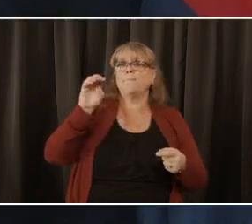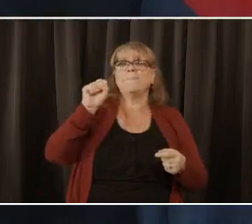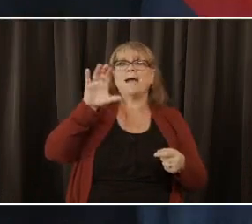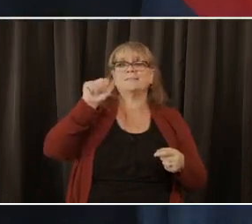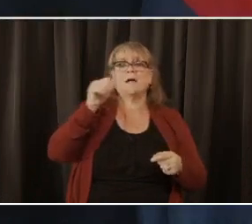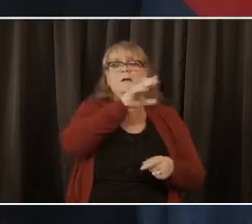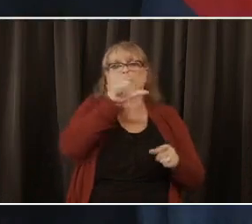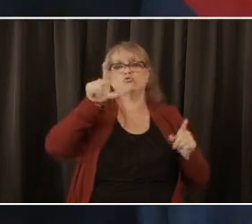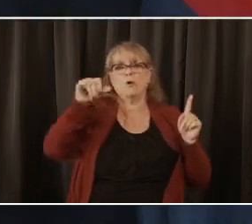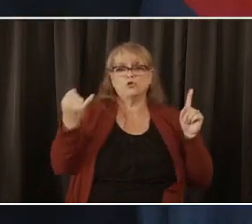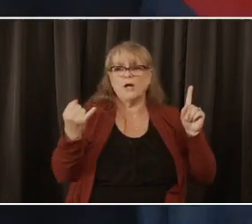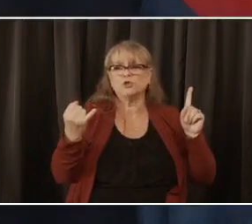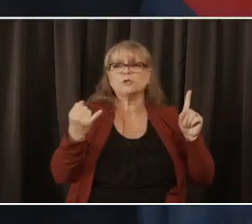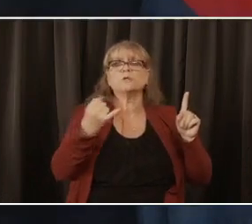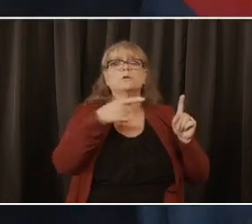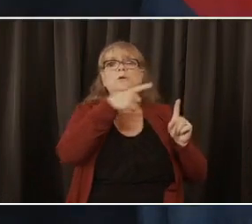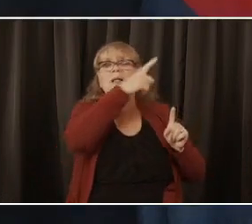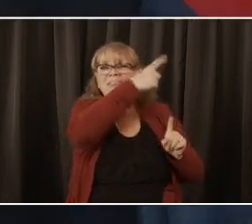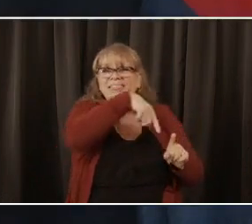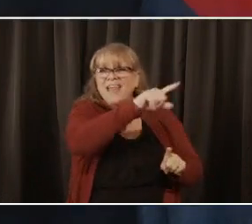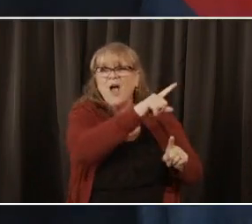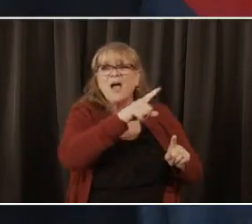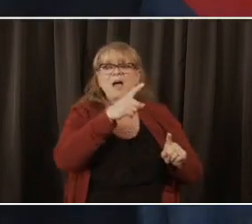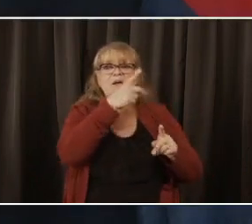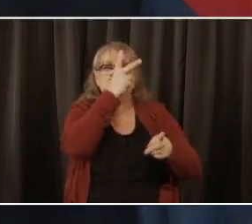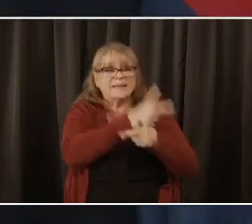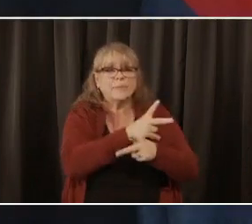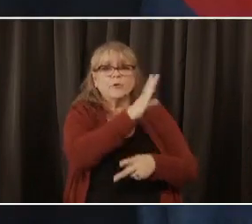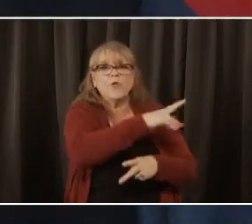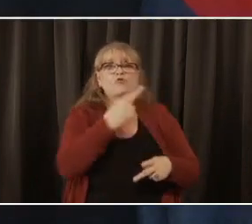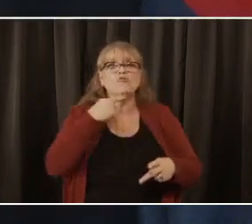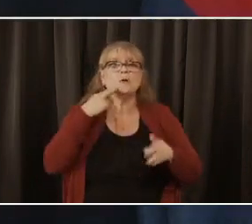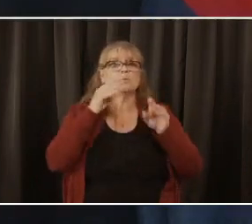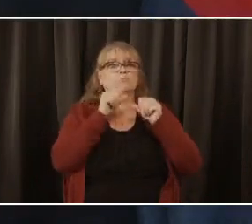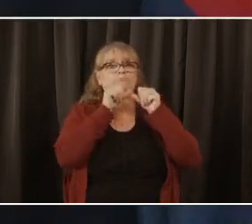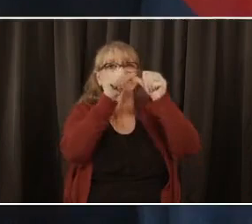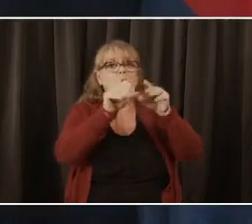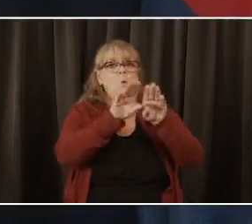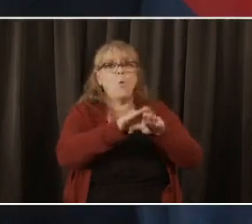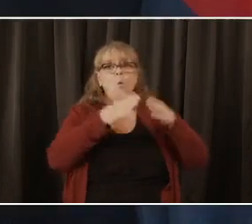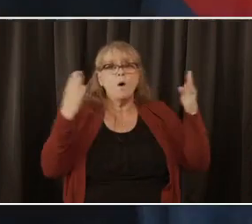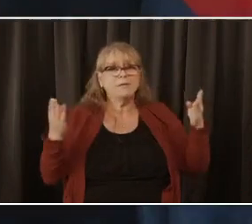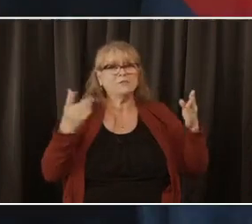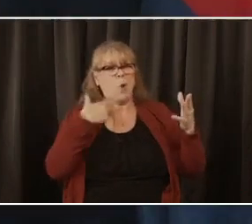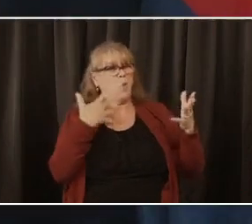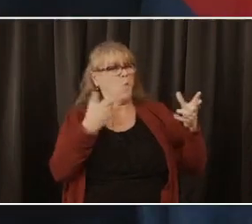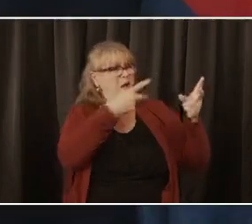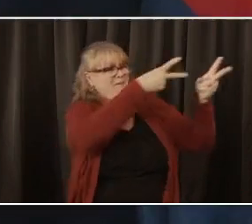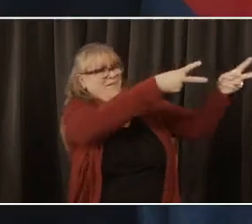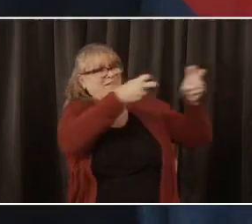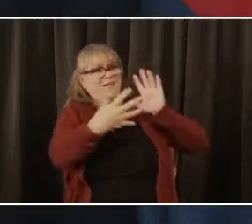last April, for a year, and we've utilized the dial system to inform individuals of jurists,